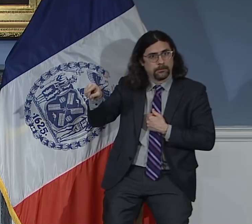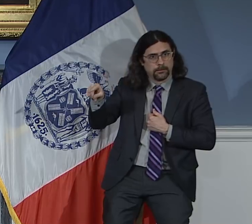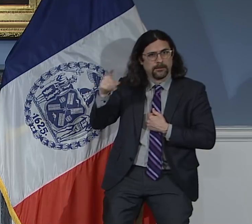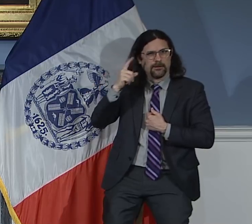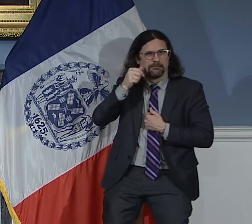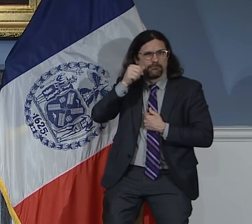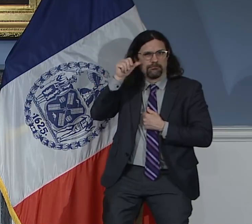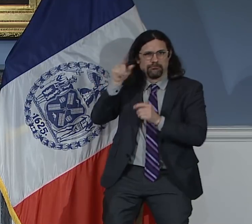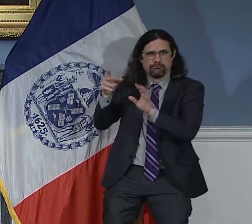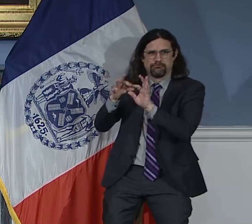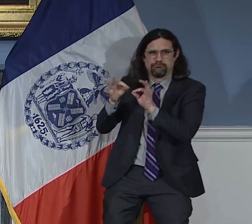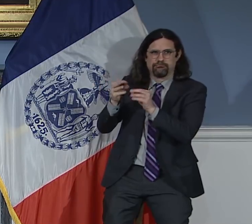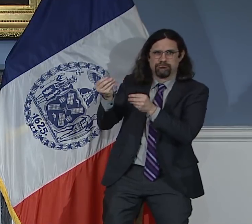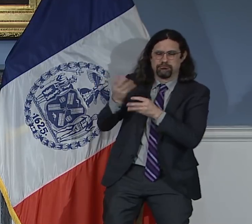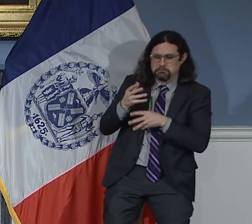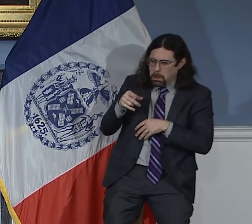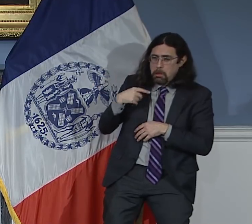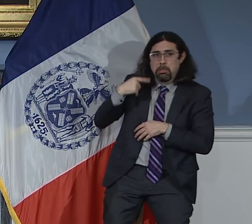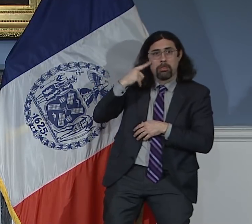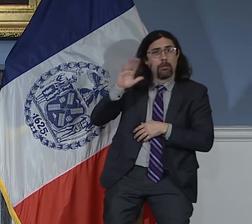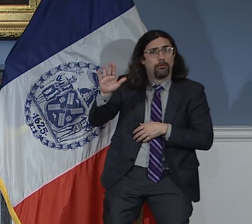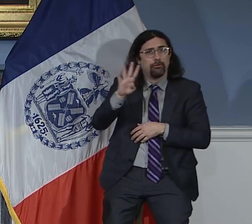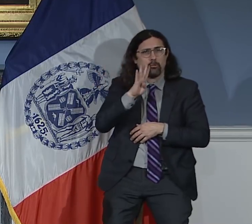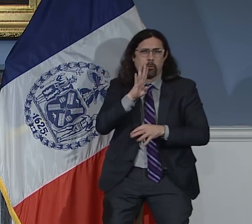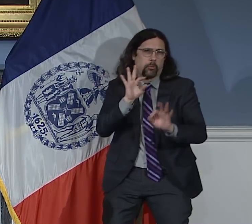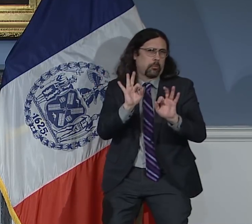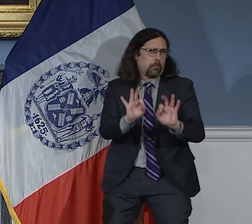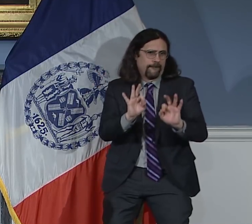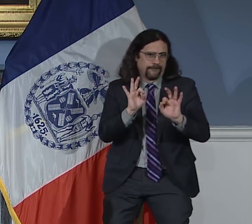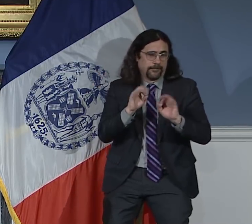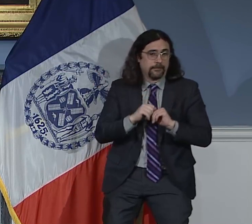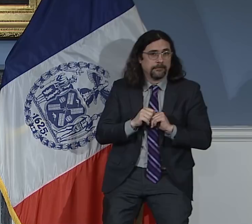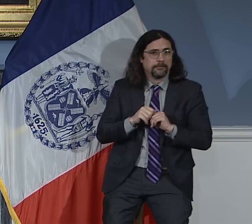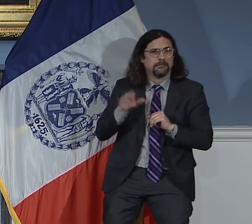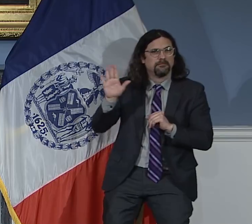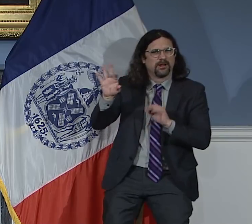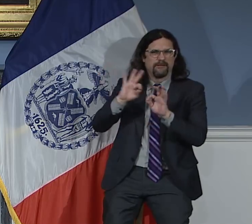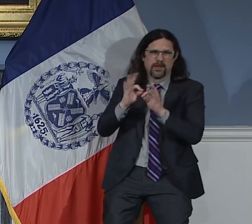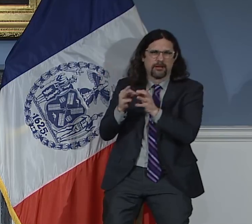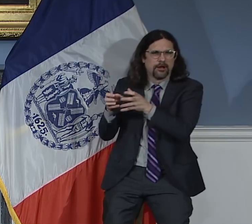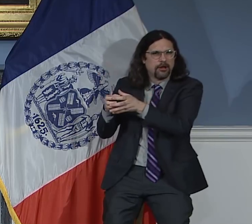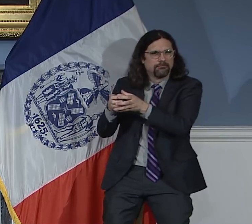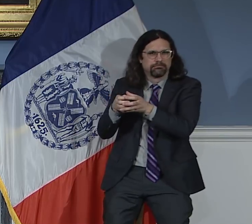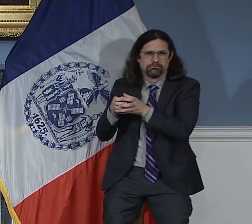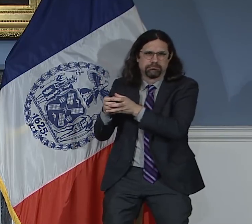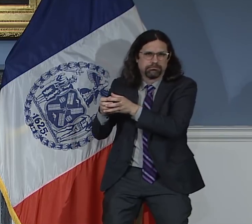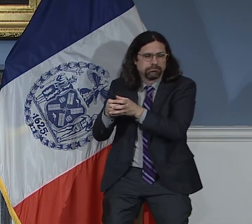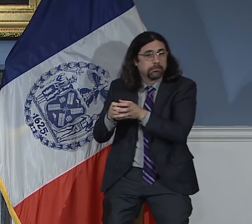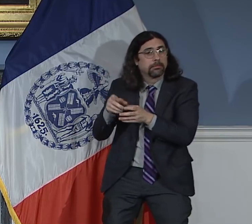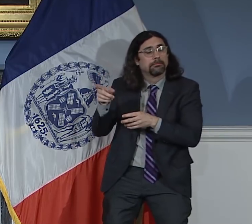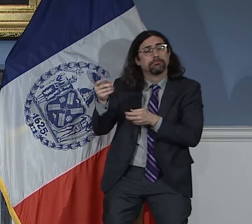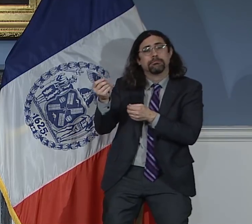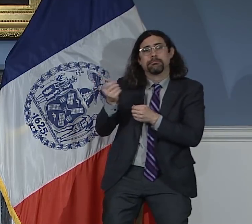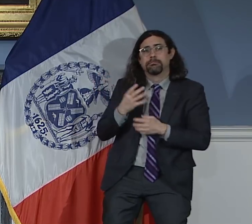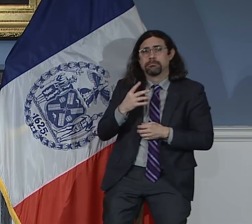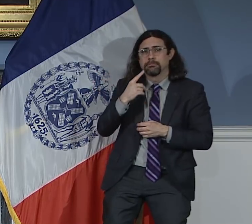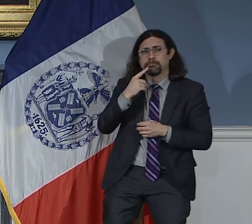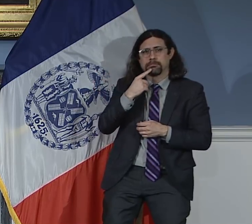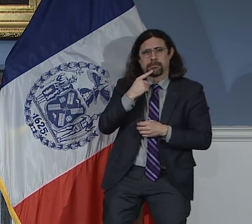HE SAIDO SMHETING THAT I THOUGHT CAPTURED IT. HE SAID IN A VERY TIGHT KNIT, EXTENDED FAMILY